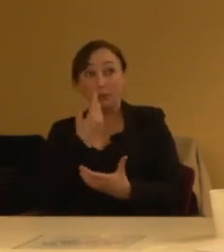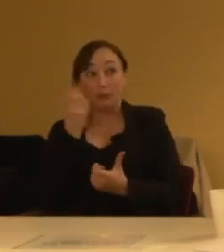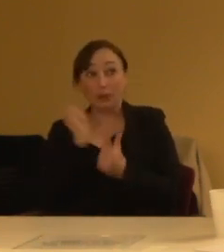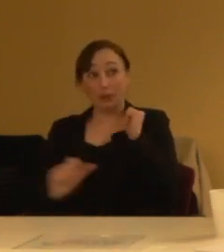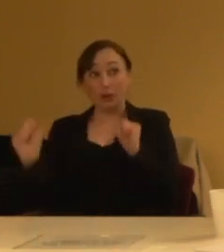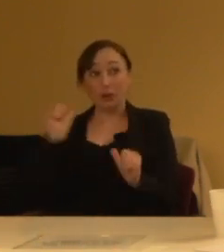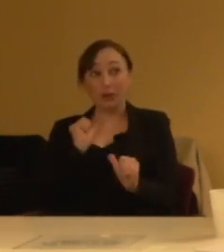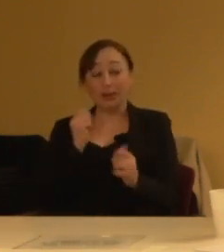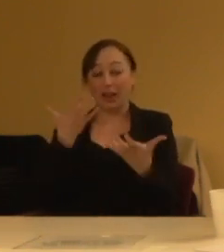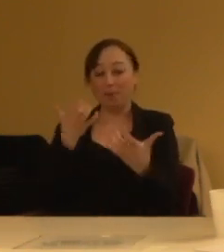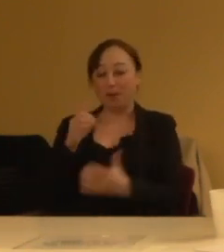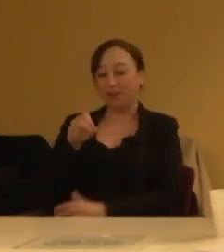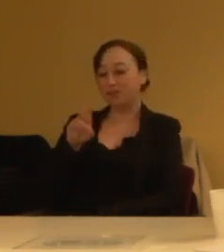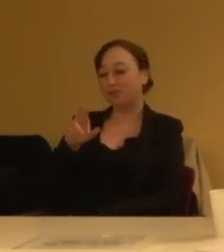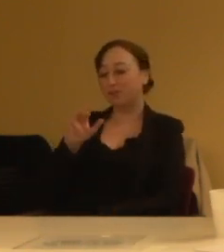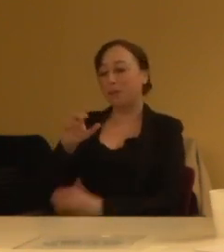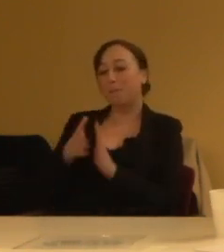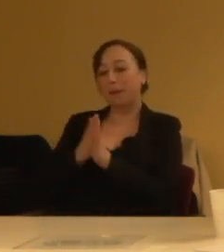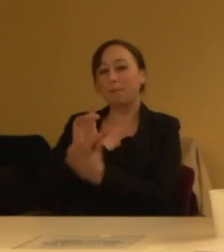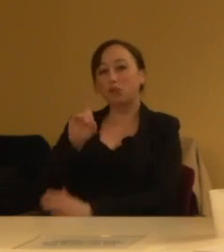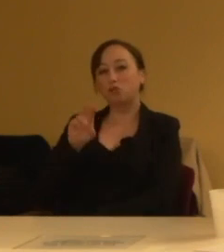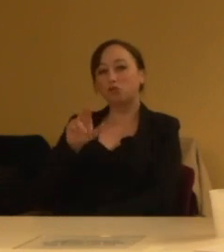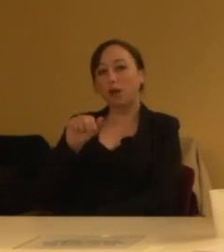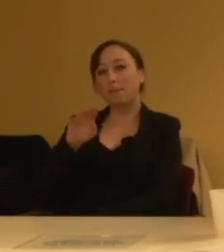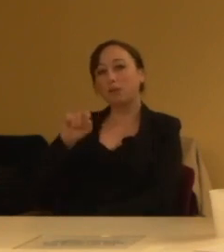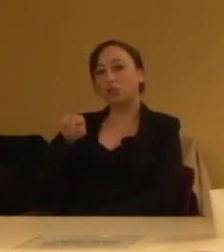before I had any theater background.